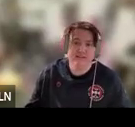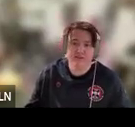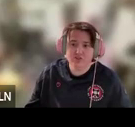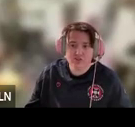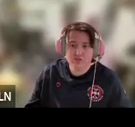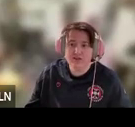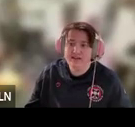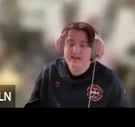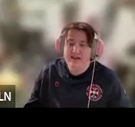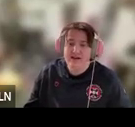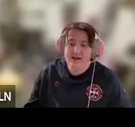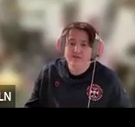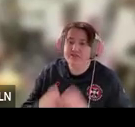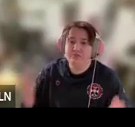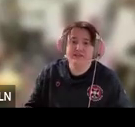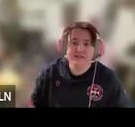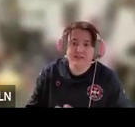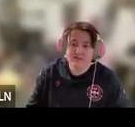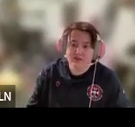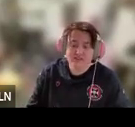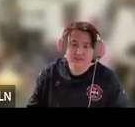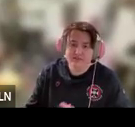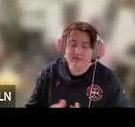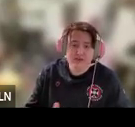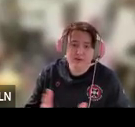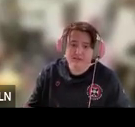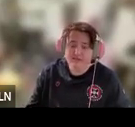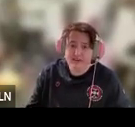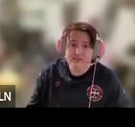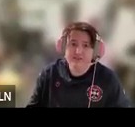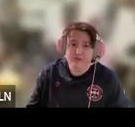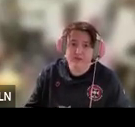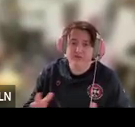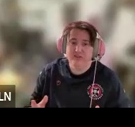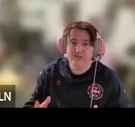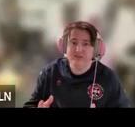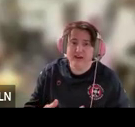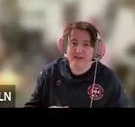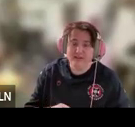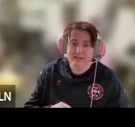stage two and for some reason the university complaint fails or you feel that